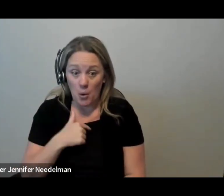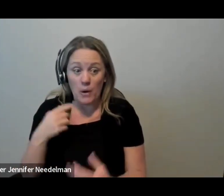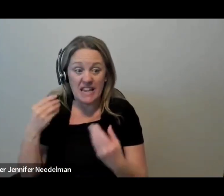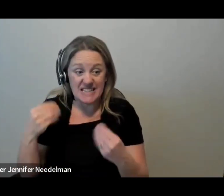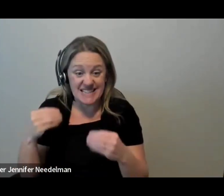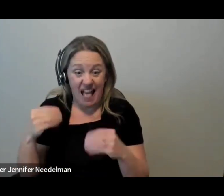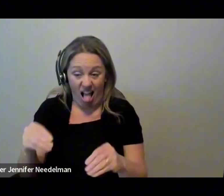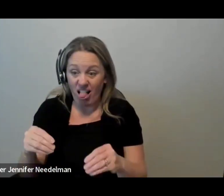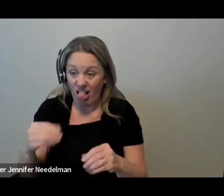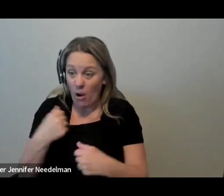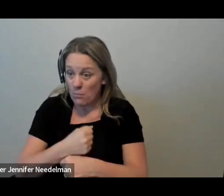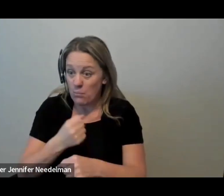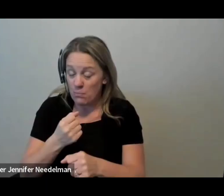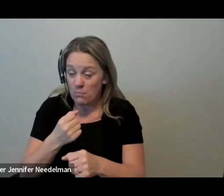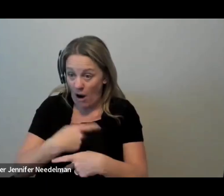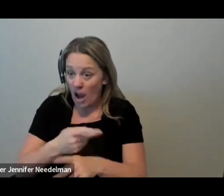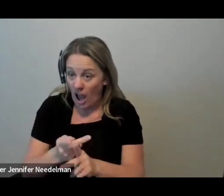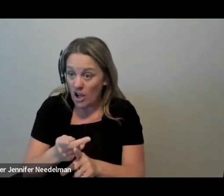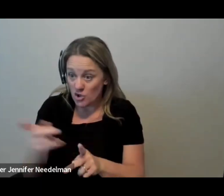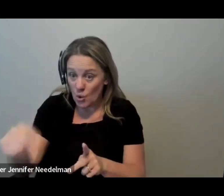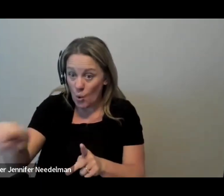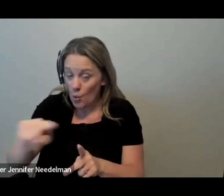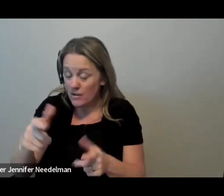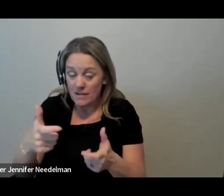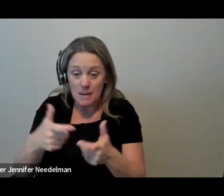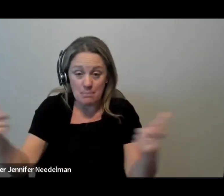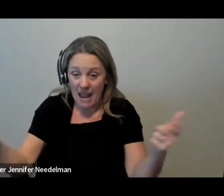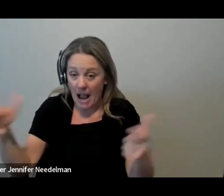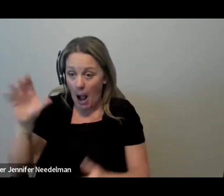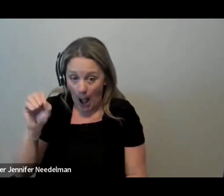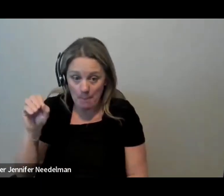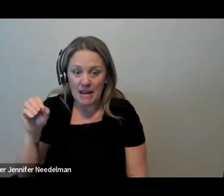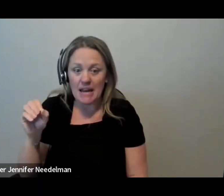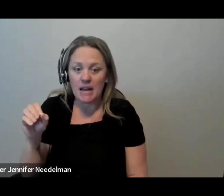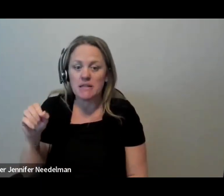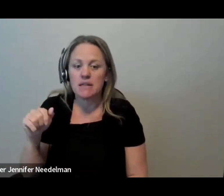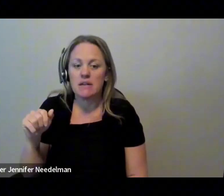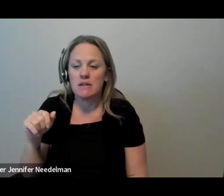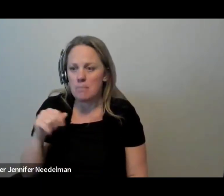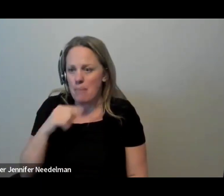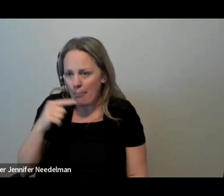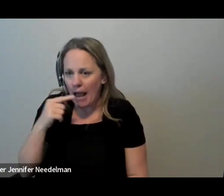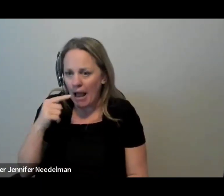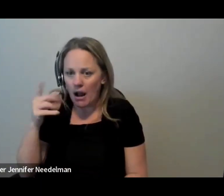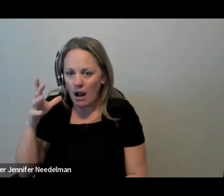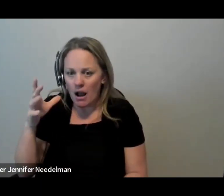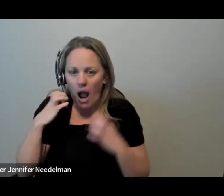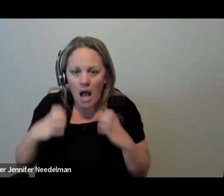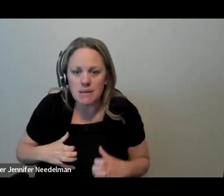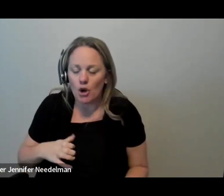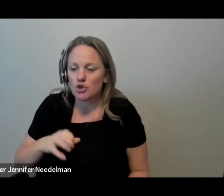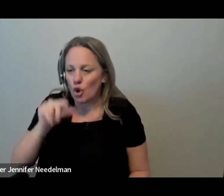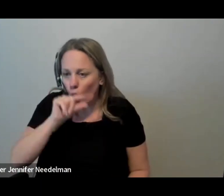whether it's large enterprise, you know, customers and I can share. 'cause these are public customers like Google, Amazon,